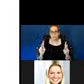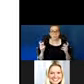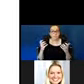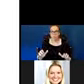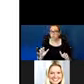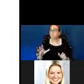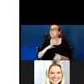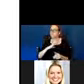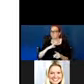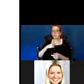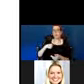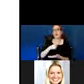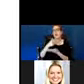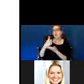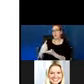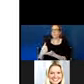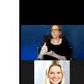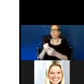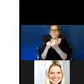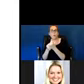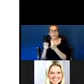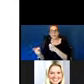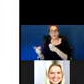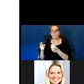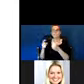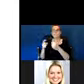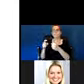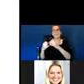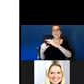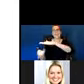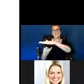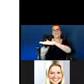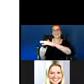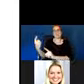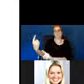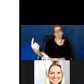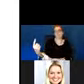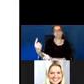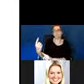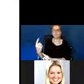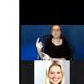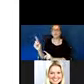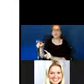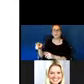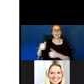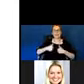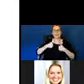or sheltering in place wherever they were on the tent and on the street in their car.